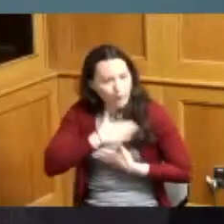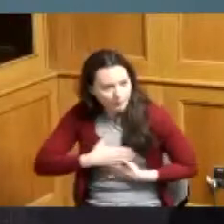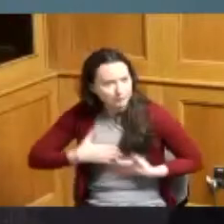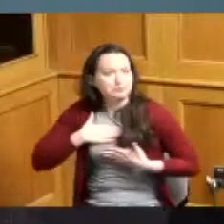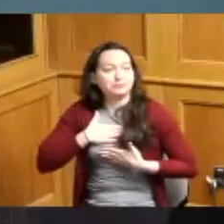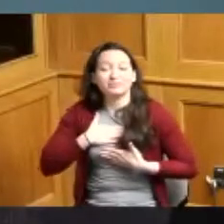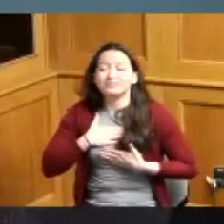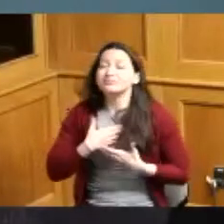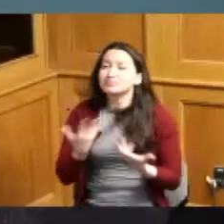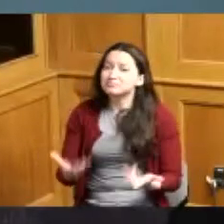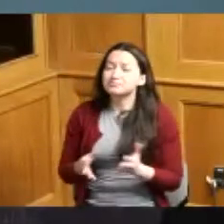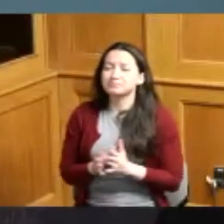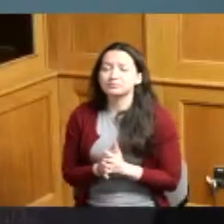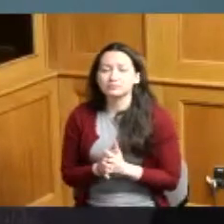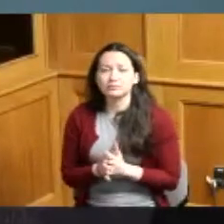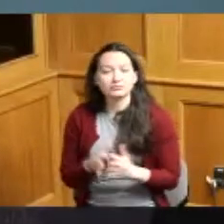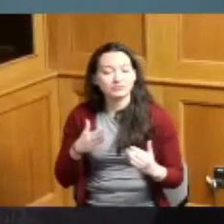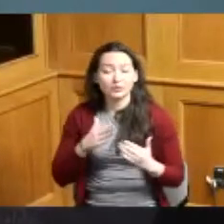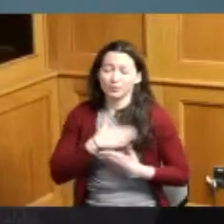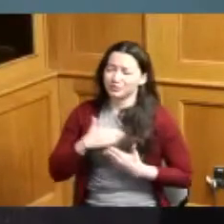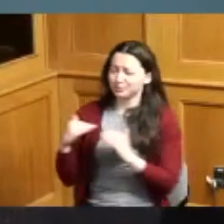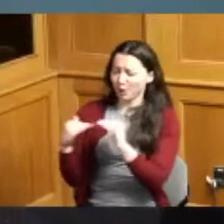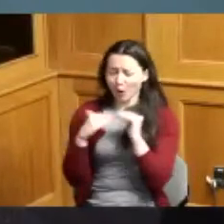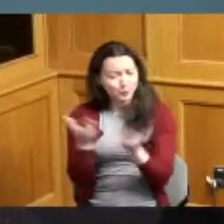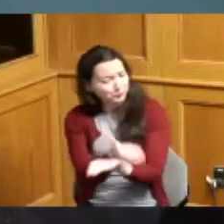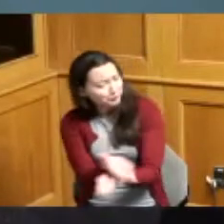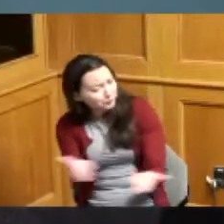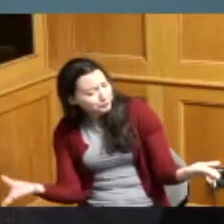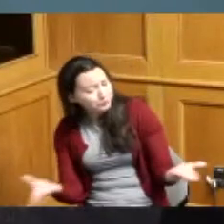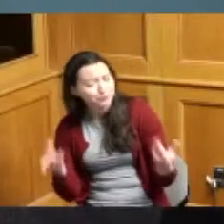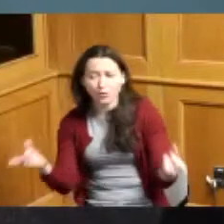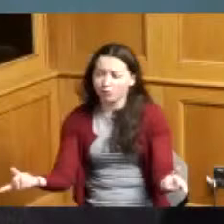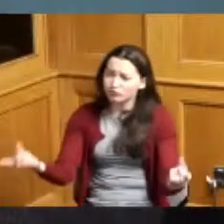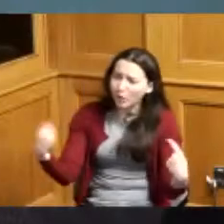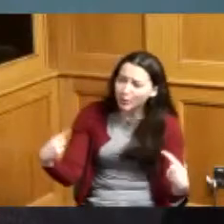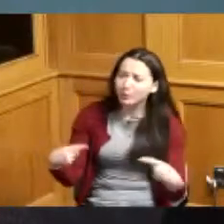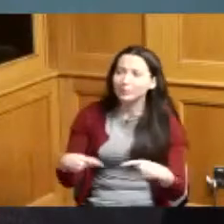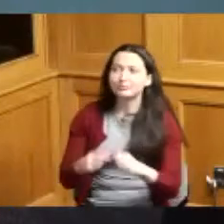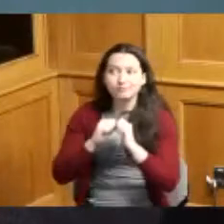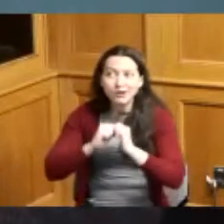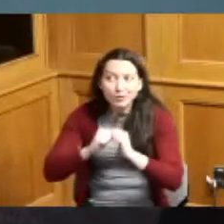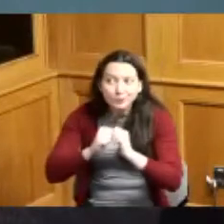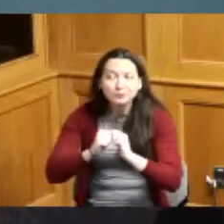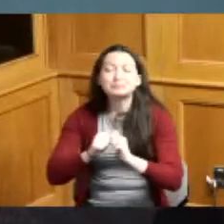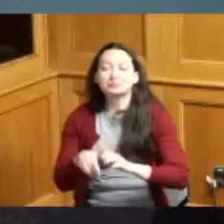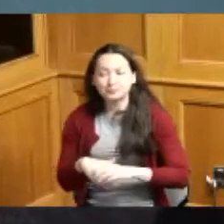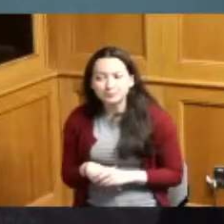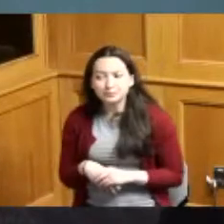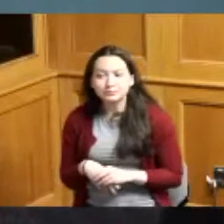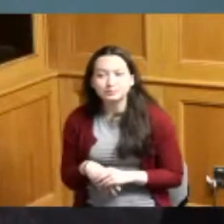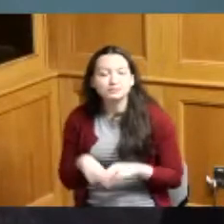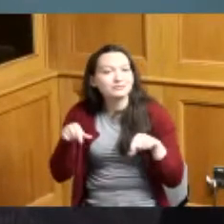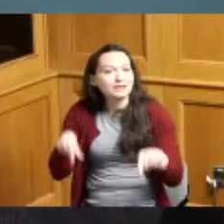I appreciate um my colleagues all of you uh being there we've been there together for this historic